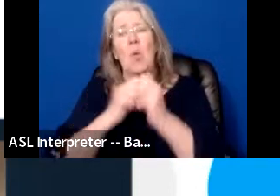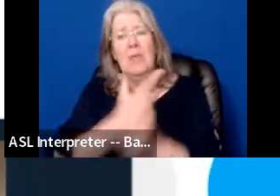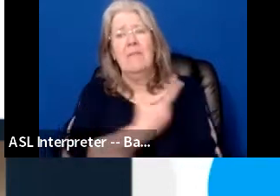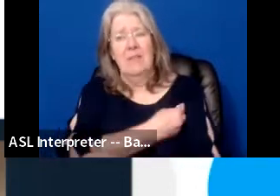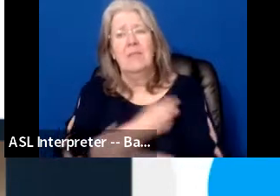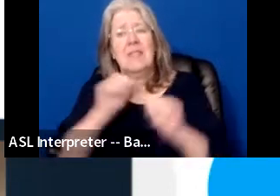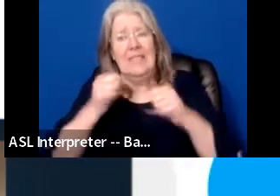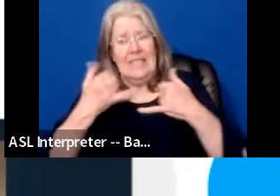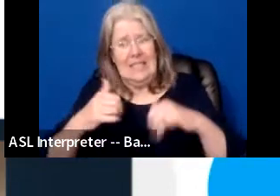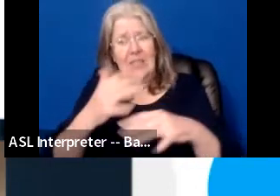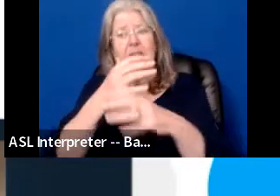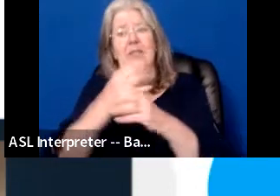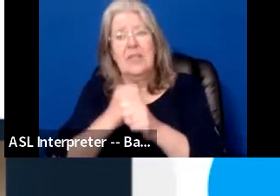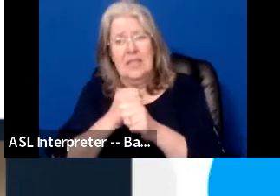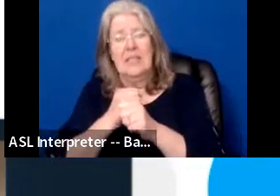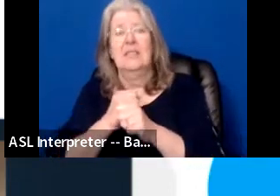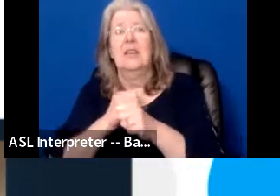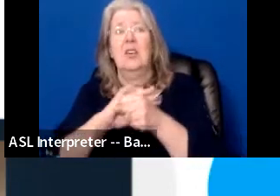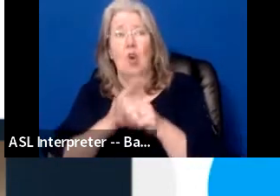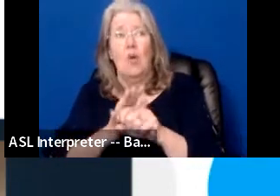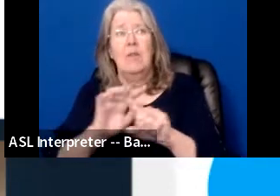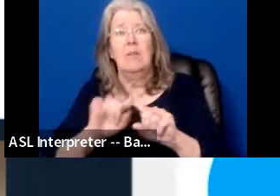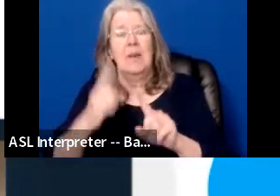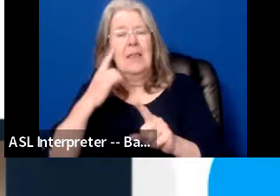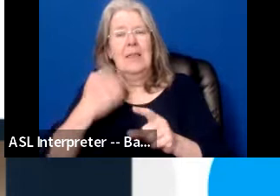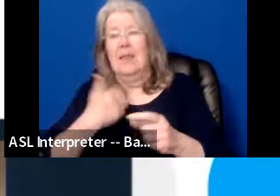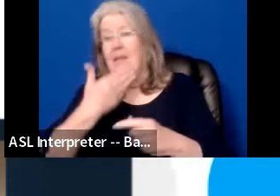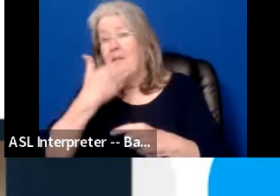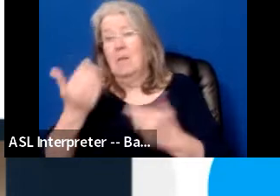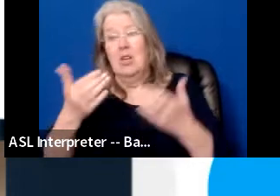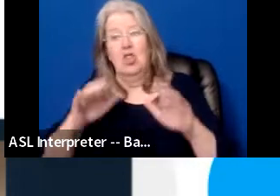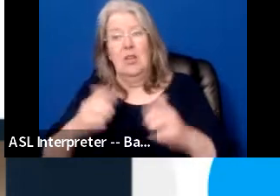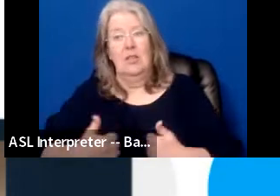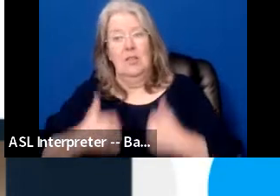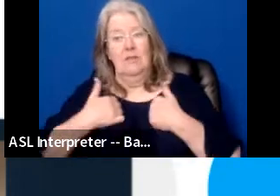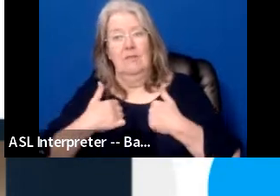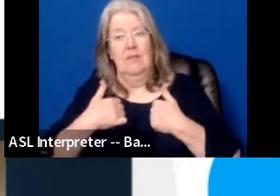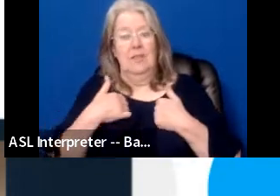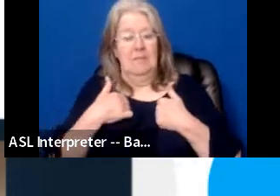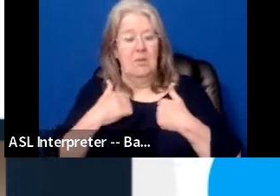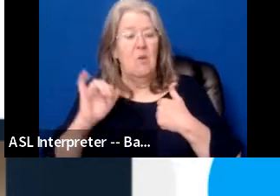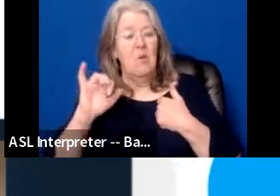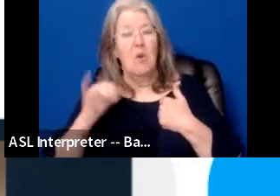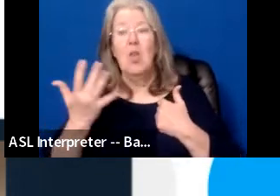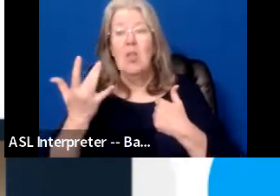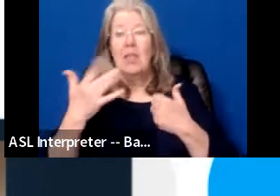of survival, if they have so that's why I've gotten the vaccines and the booster, and I'll